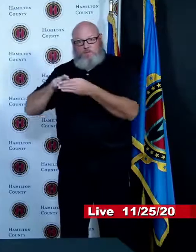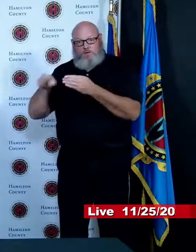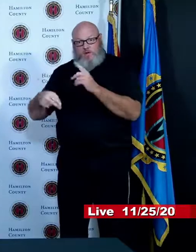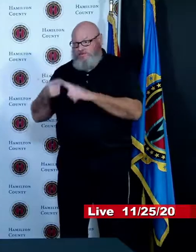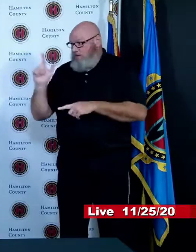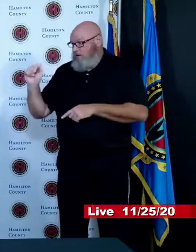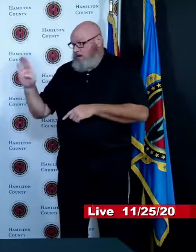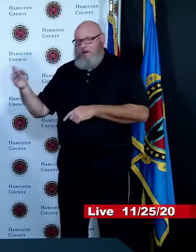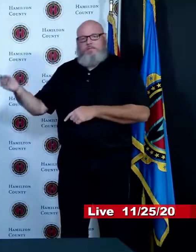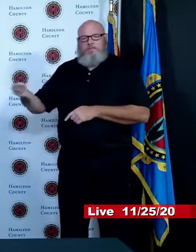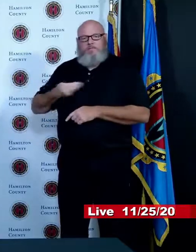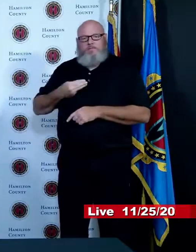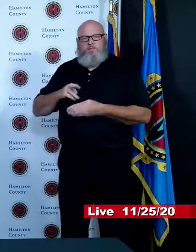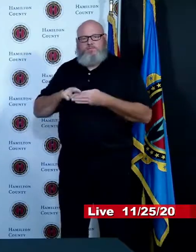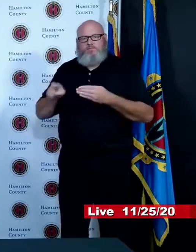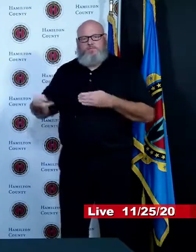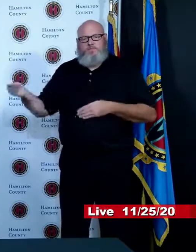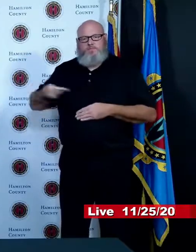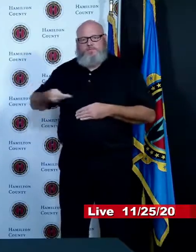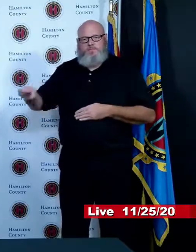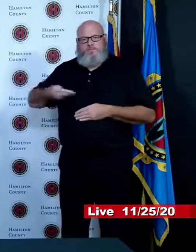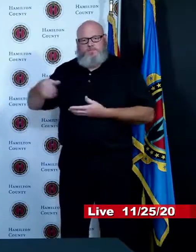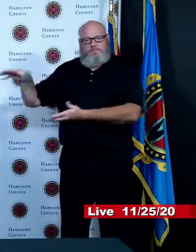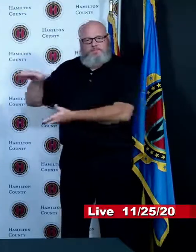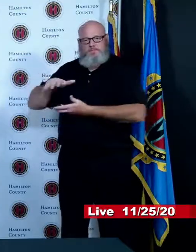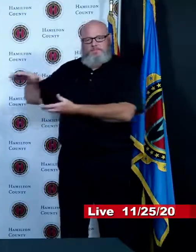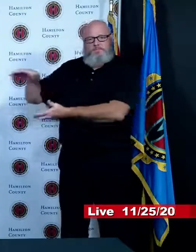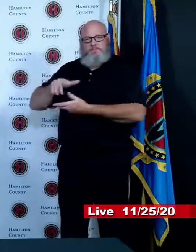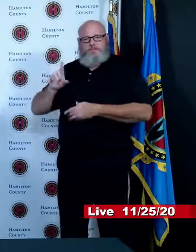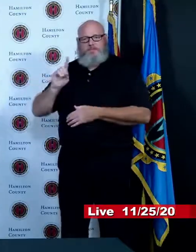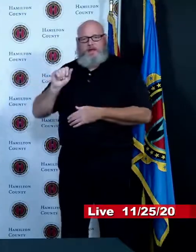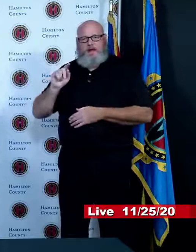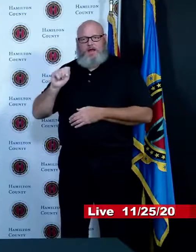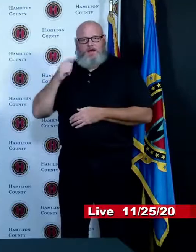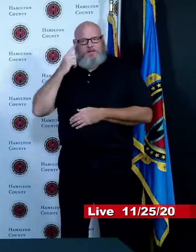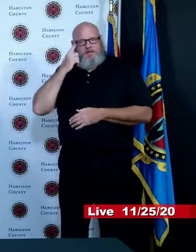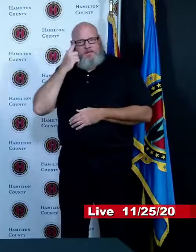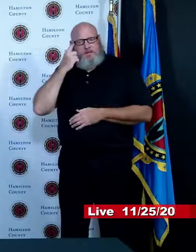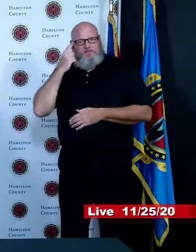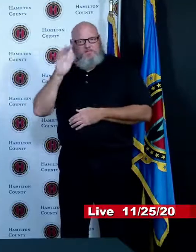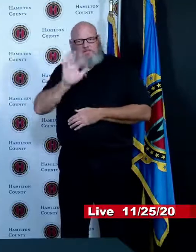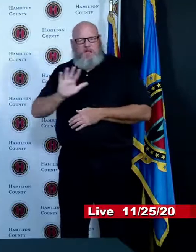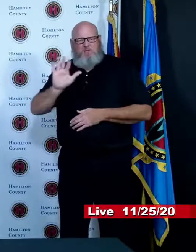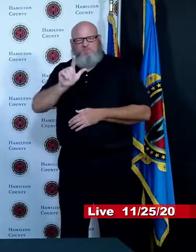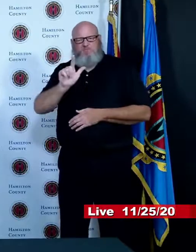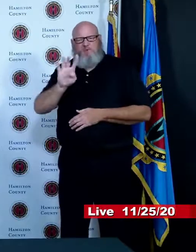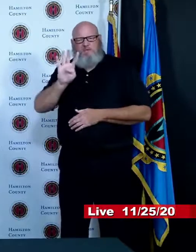get reported directly to a health department within 24 hours I believe that process is